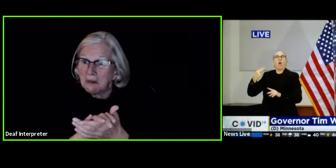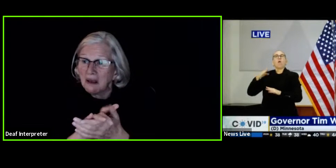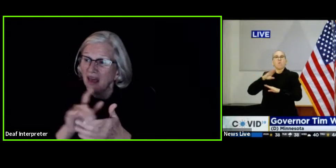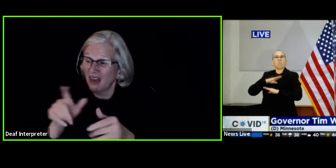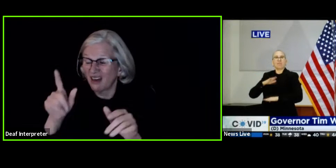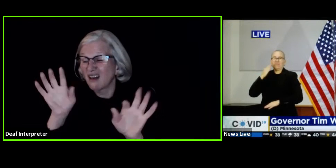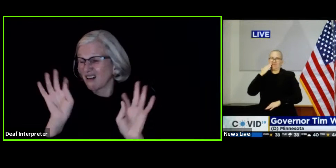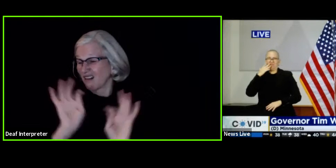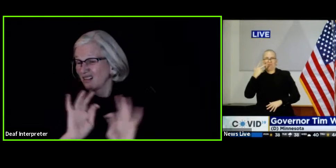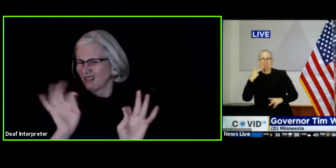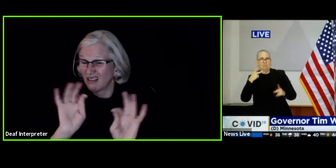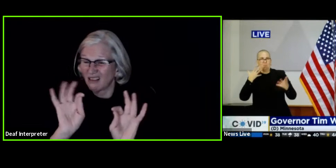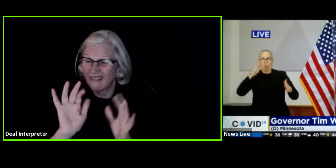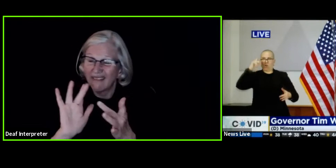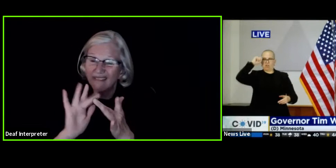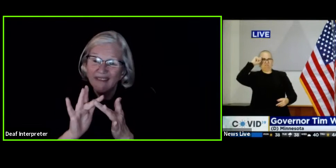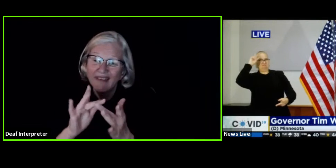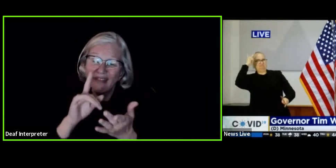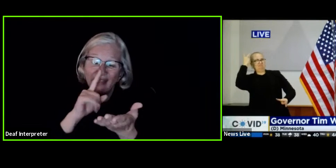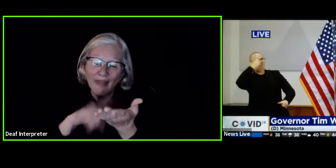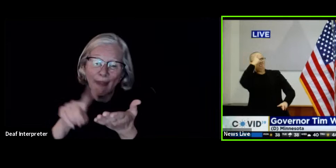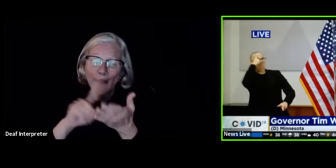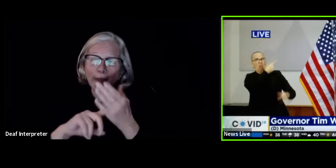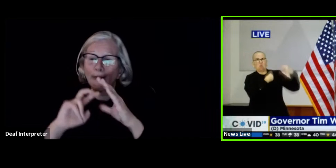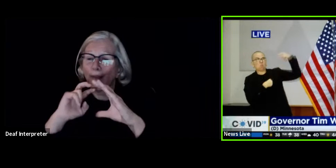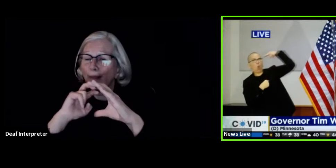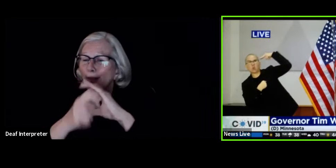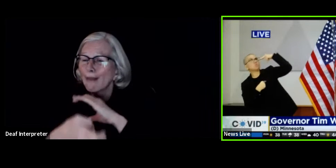BLACK HOLE ON THE INCONSISTENT, THEY DON'T DO THE ADAPTATION.